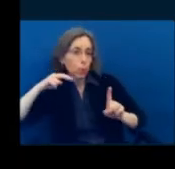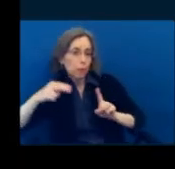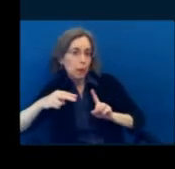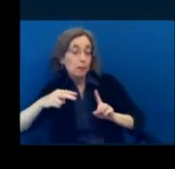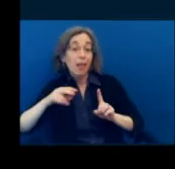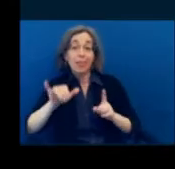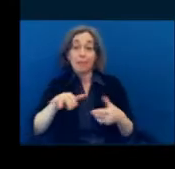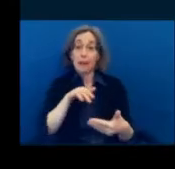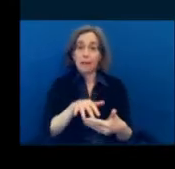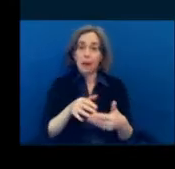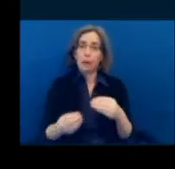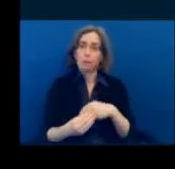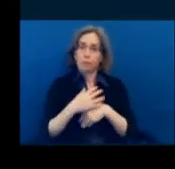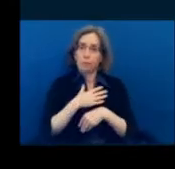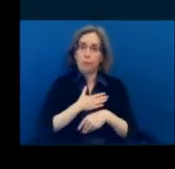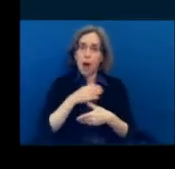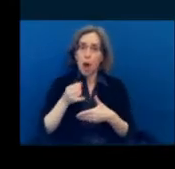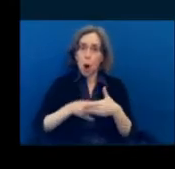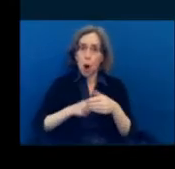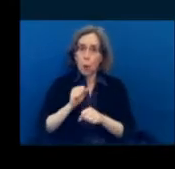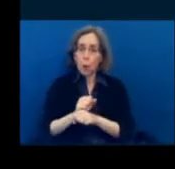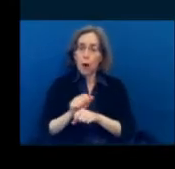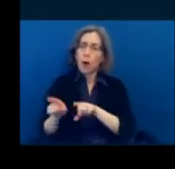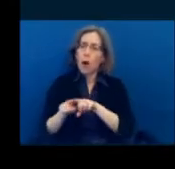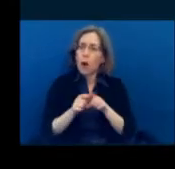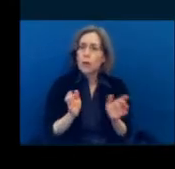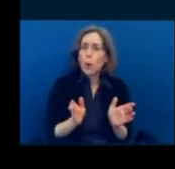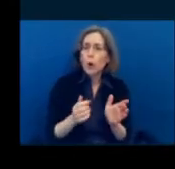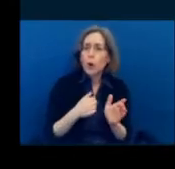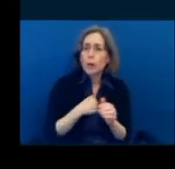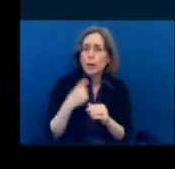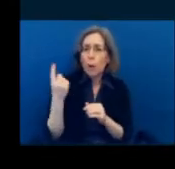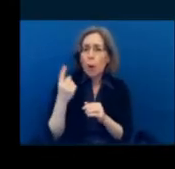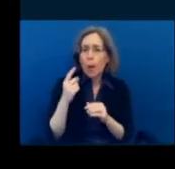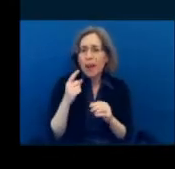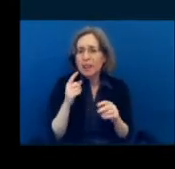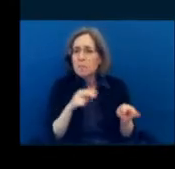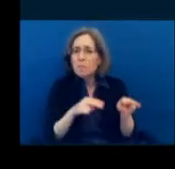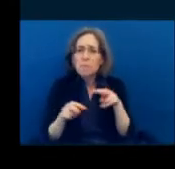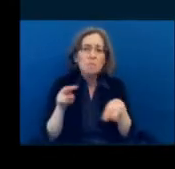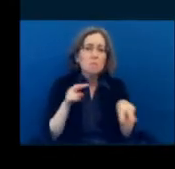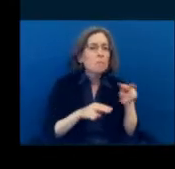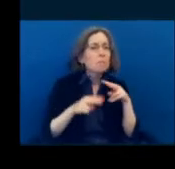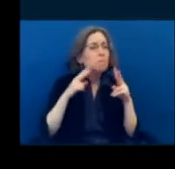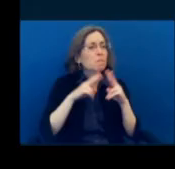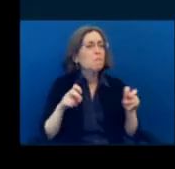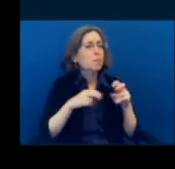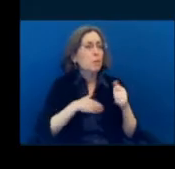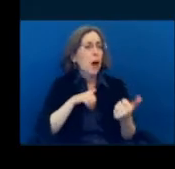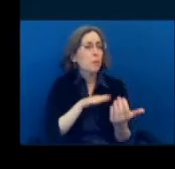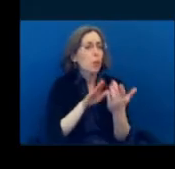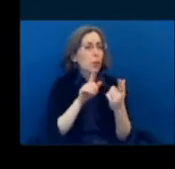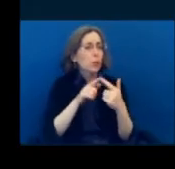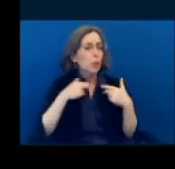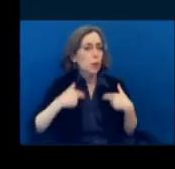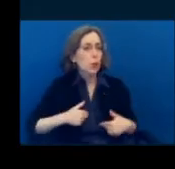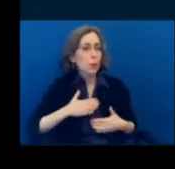OWN CREATIVE WORK BUT ENCOURAGED ME TO EVALUATE HIGH,A PROACH TO THE HUMAN BODY, IN PARTICULAR THE FEMALE BODY.